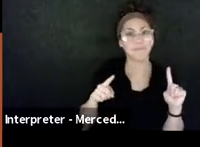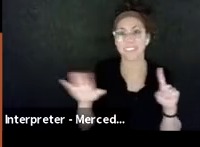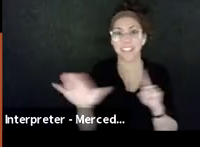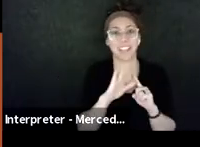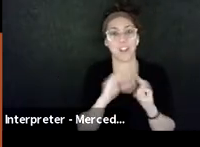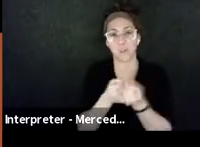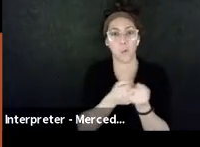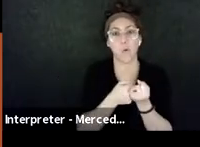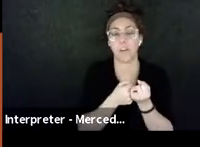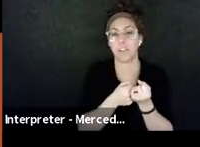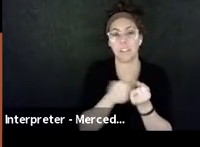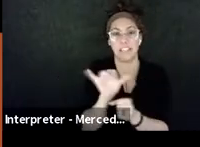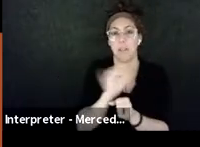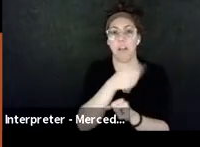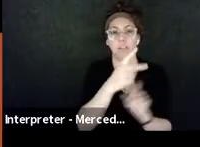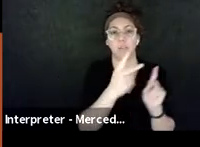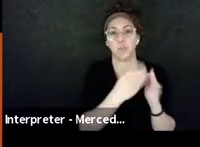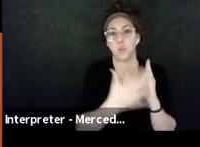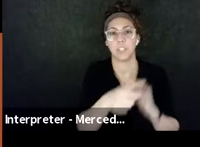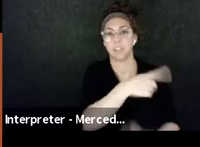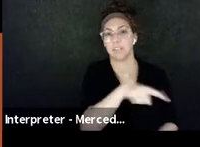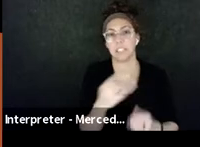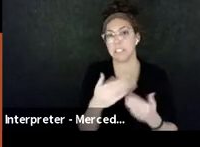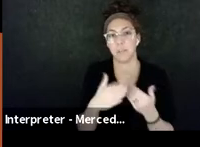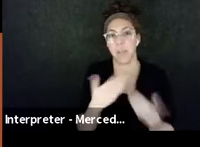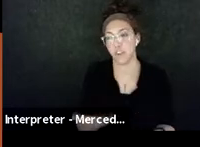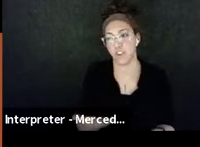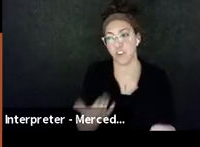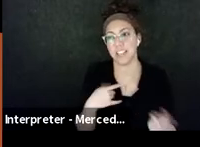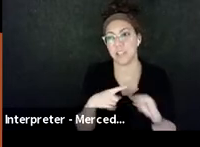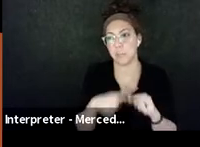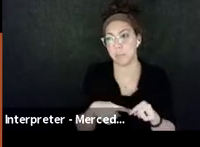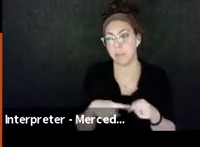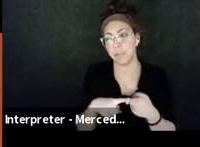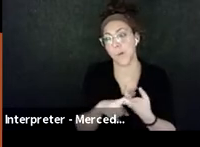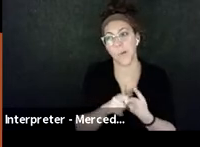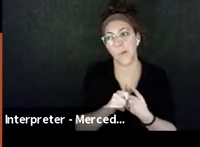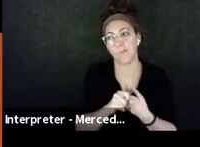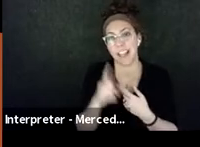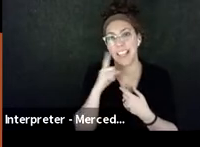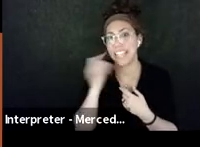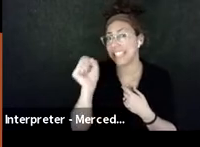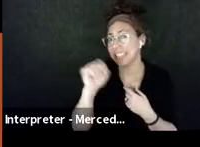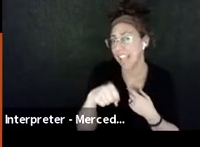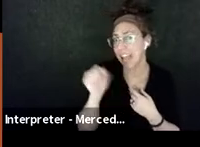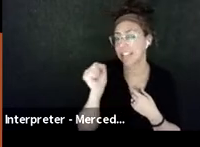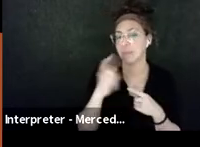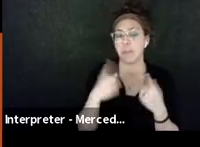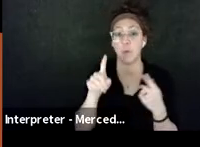Natalie Chavez: And those things like I said are outside of us that's that's based on their tax returns, that's based on their, their own financial situation that's how they get their financial aid award.